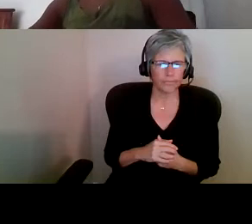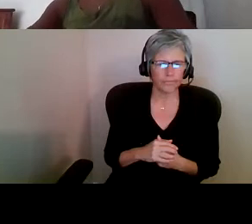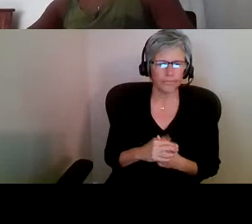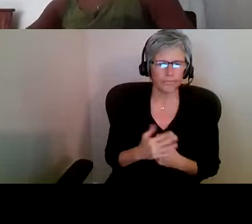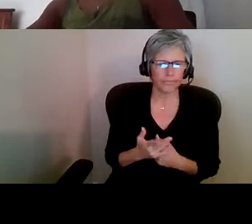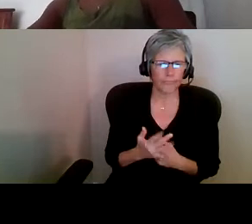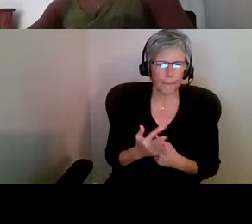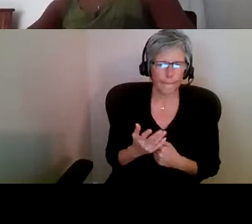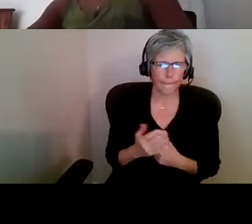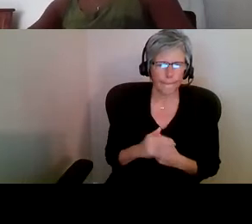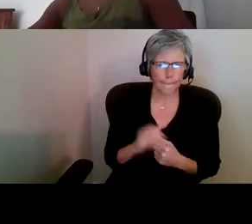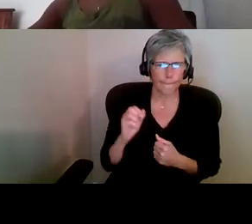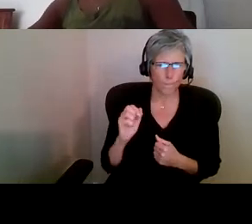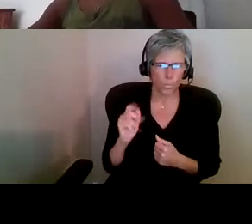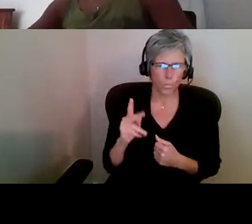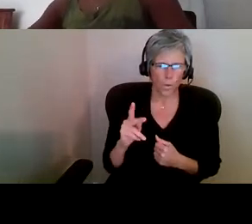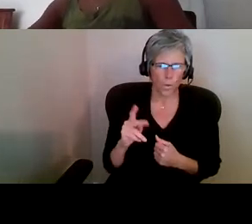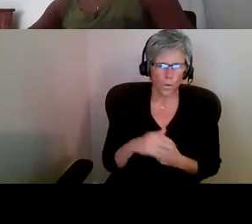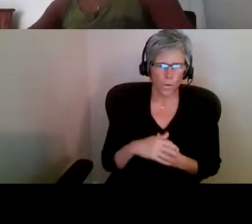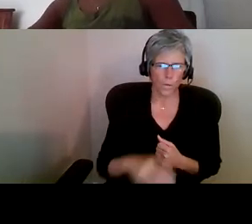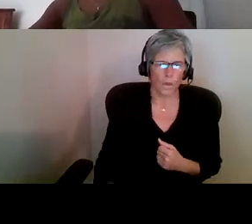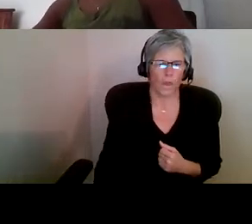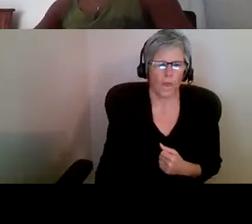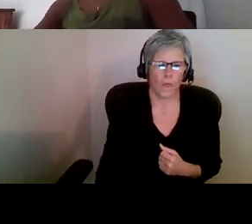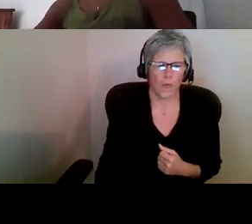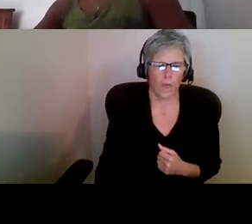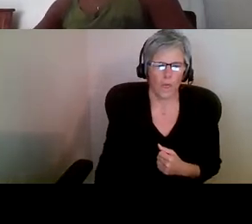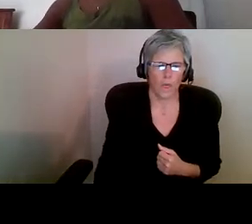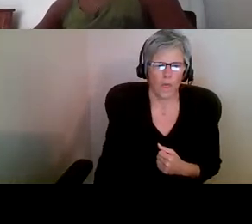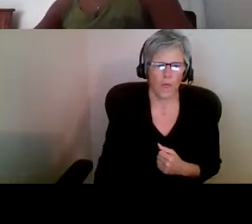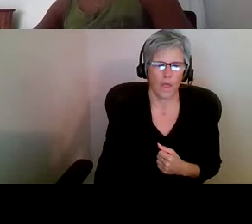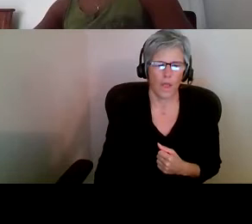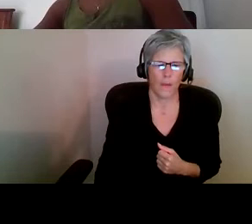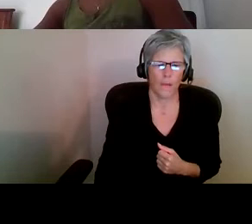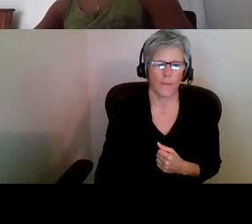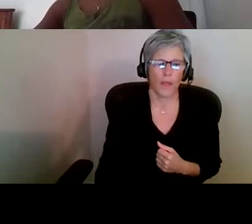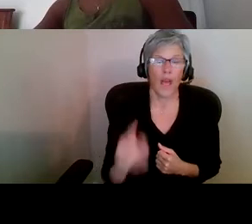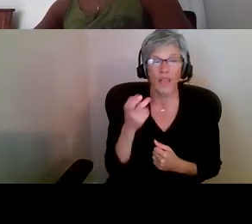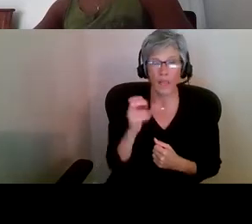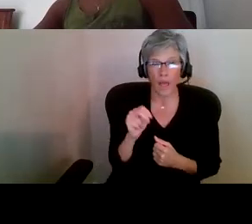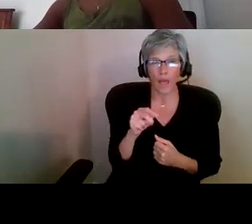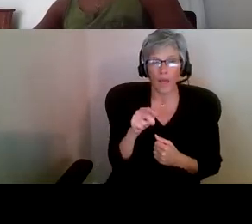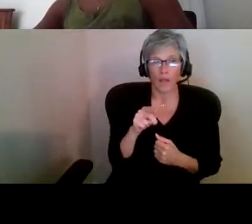Okay and also once we there you'll get an email and the students get an email